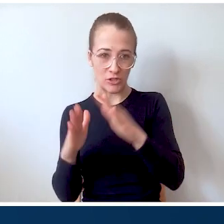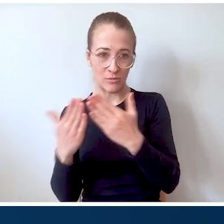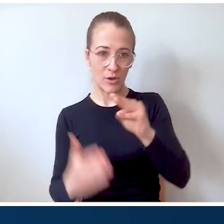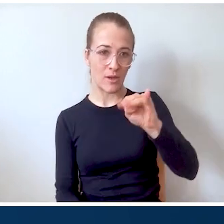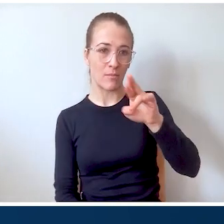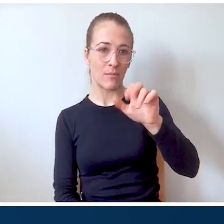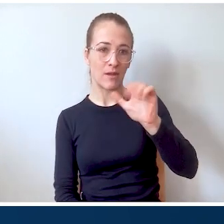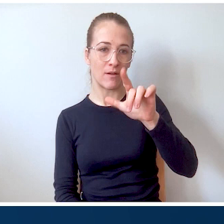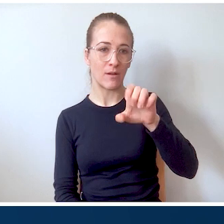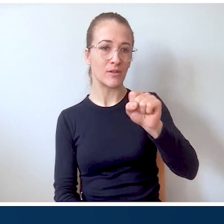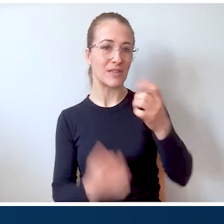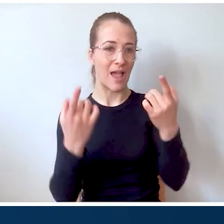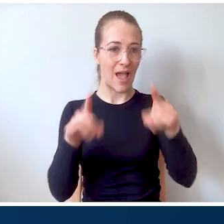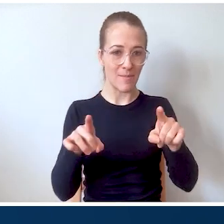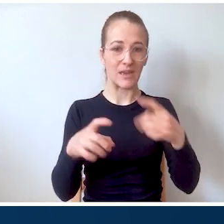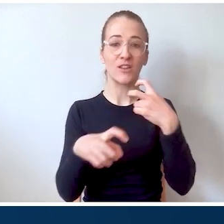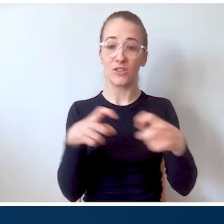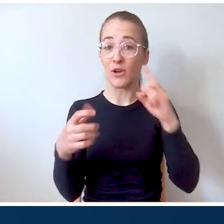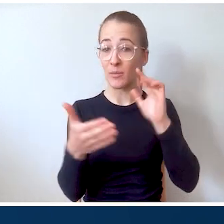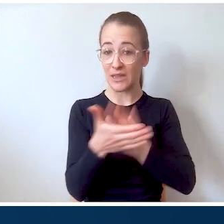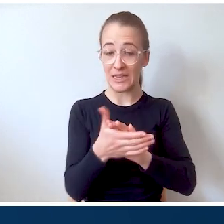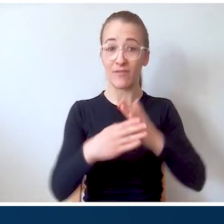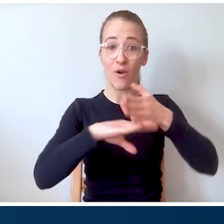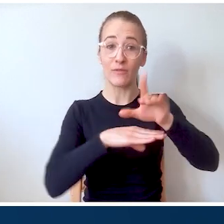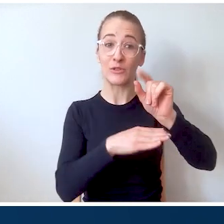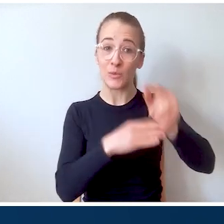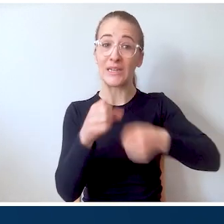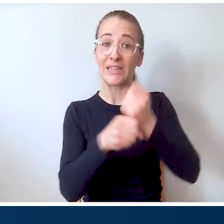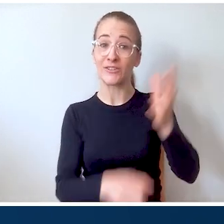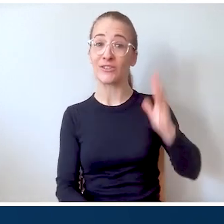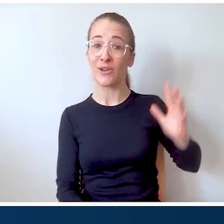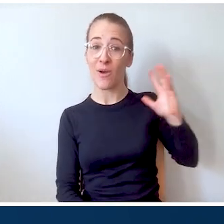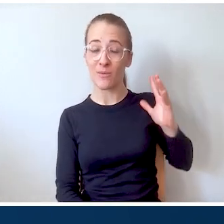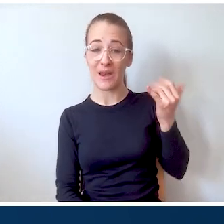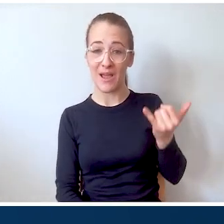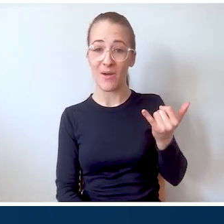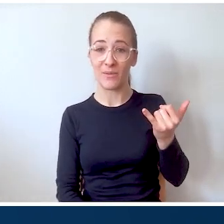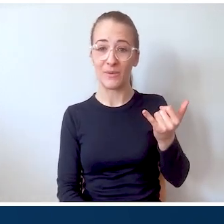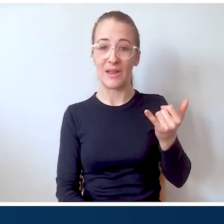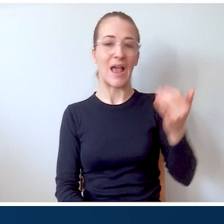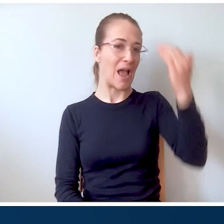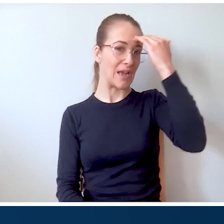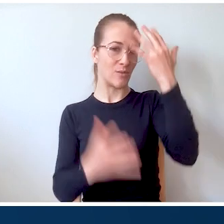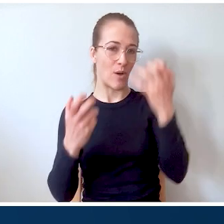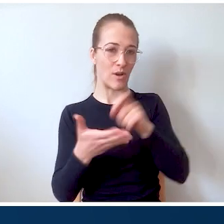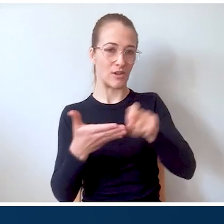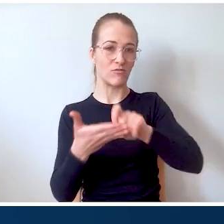it's hard to believe you over 20 years ago now, I knew that I wanted to write another book.